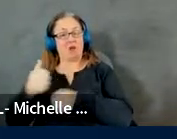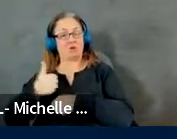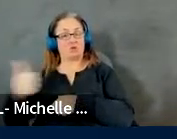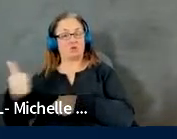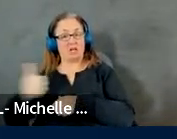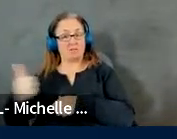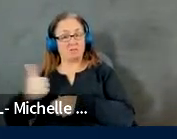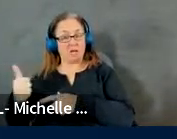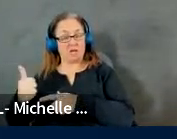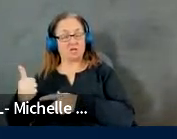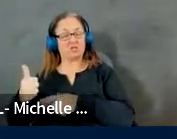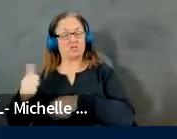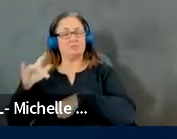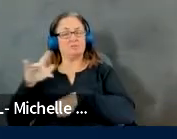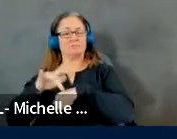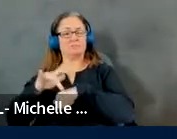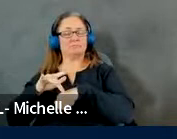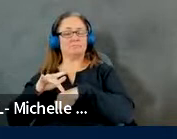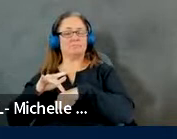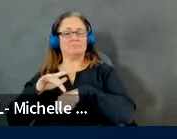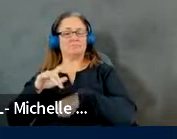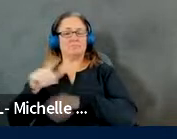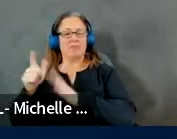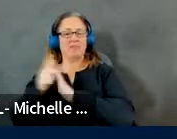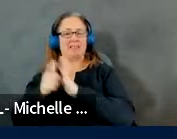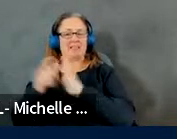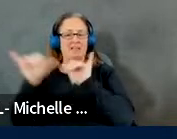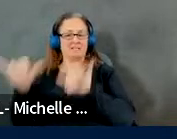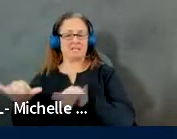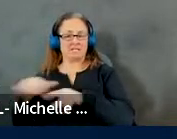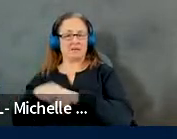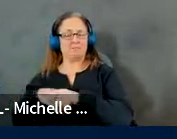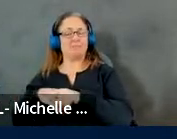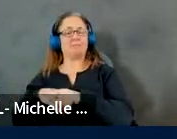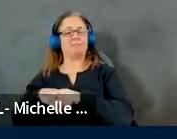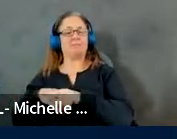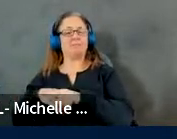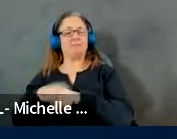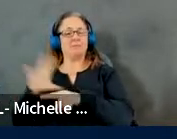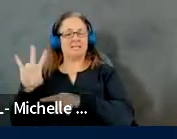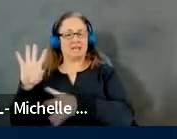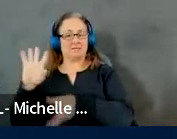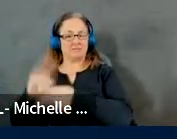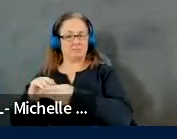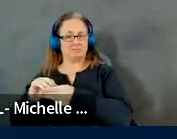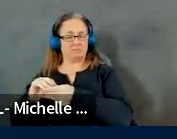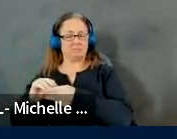we'll also touch on the criminal legal system. After I've concluded my part of the presentation,